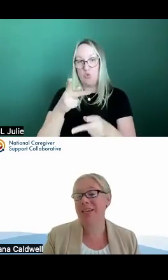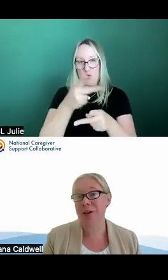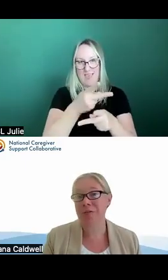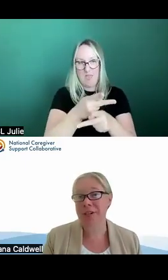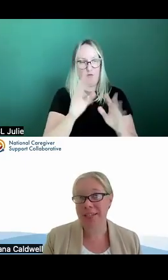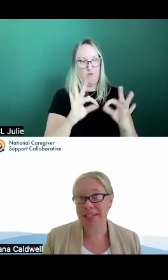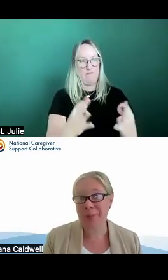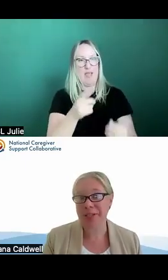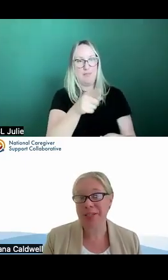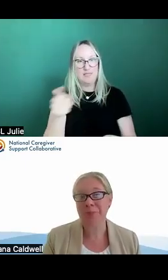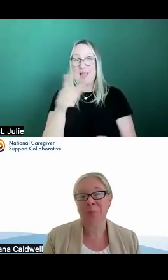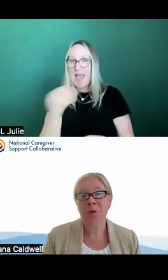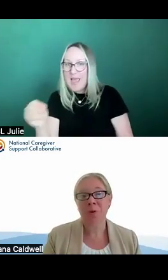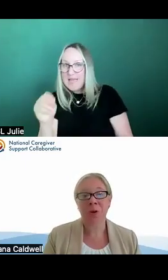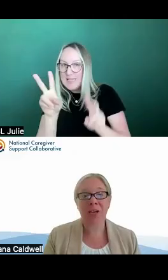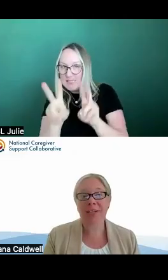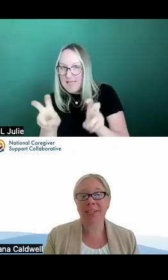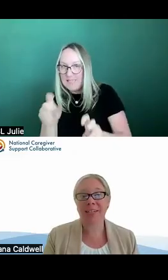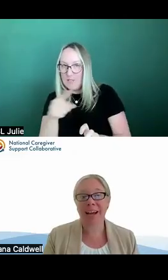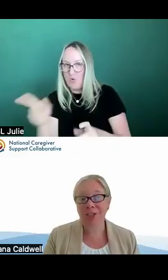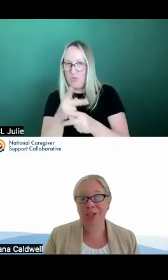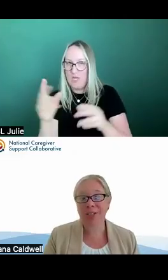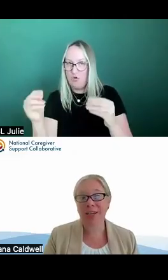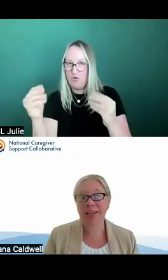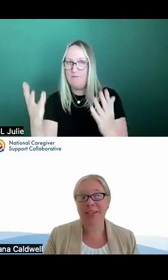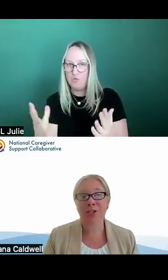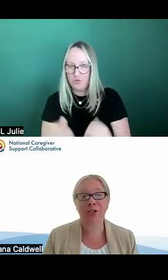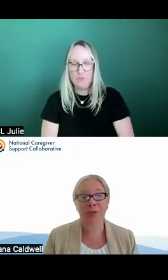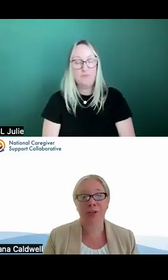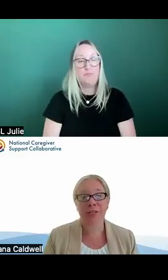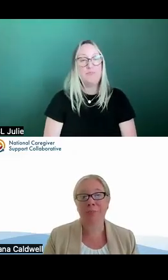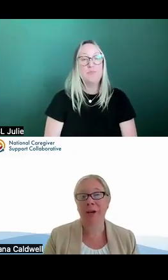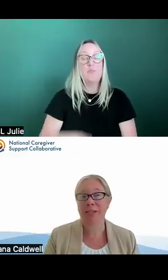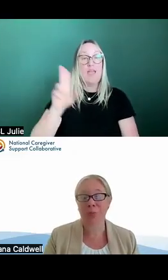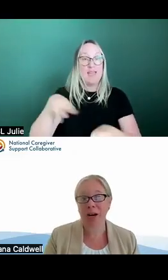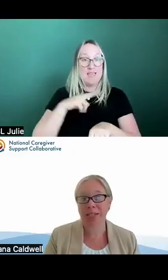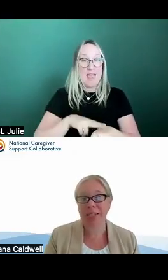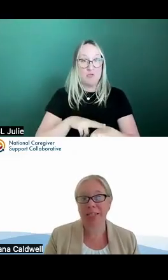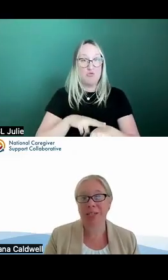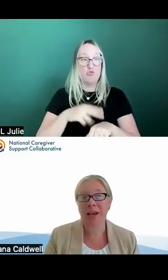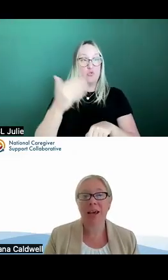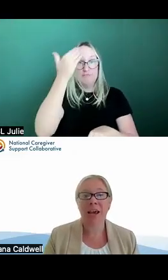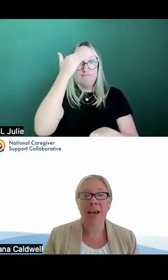caregiver assessments. We conducted a national scan to surface best practices,